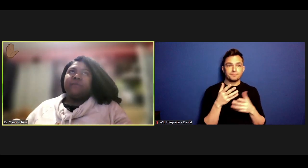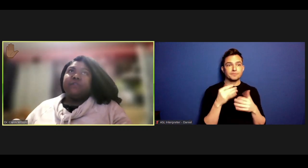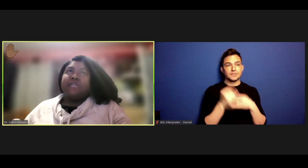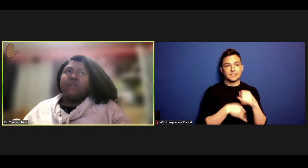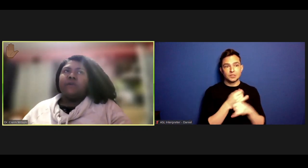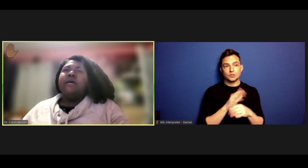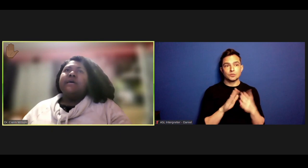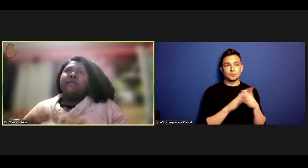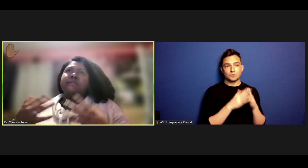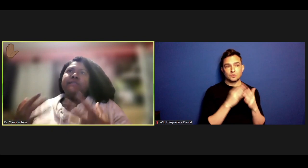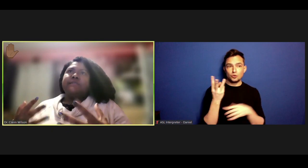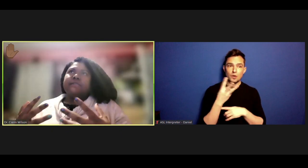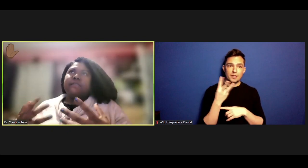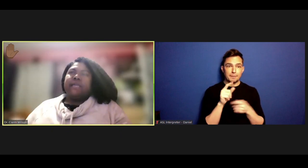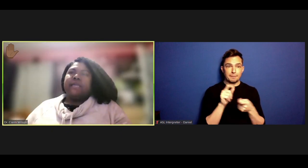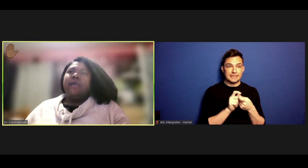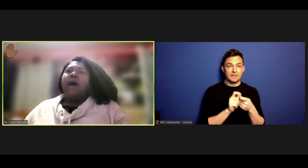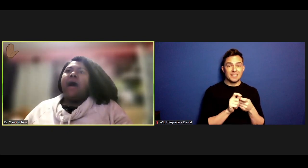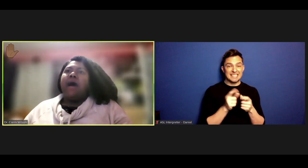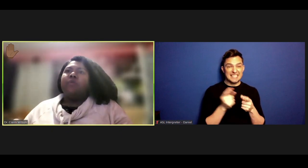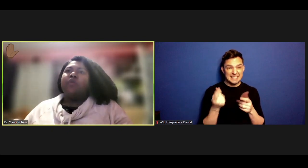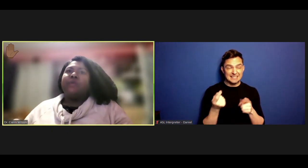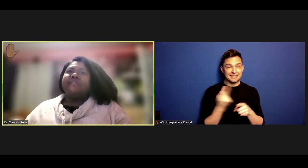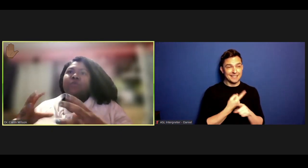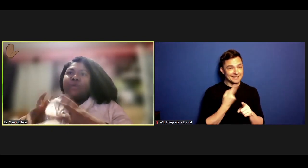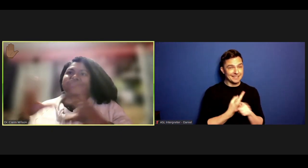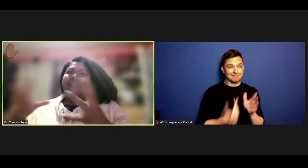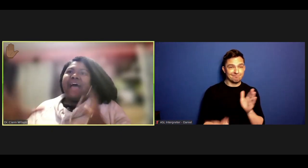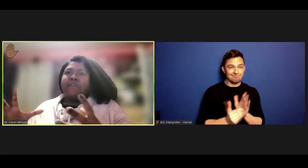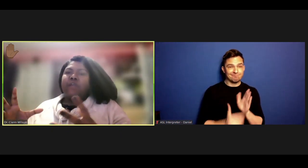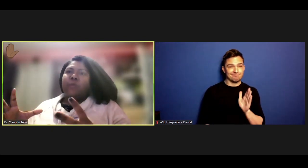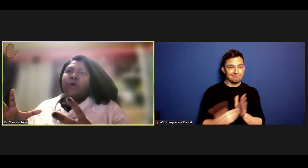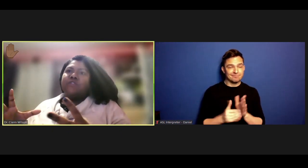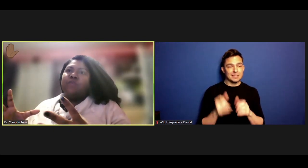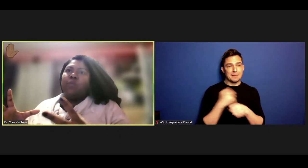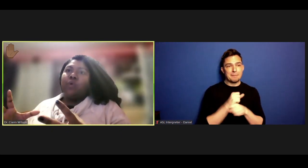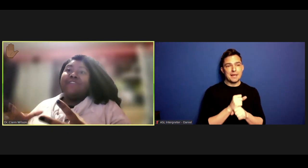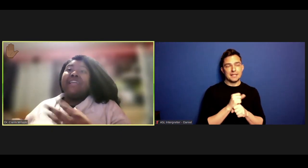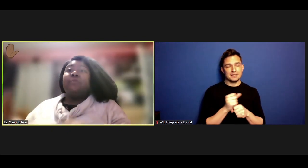in particular, consistently creates and wreaks havoc in other parts of the world and then